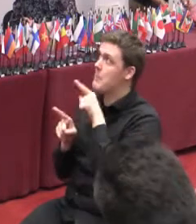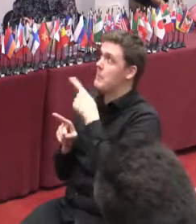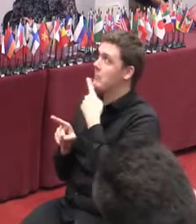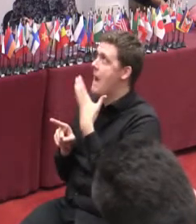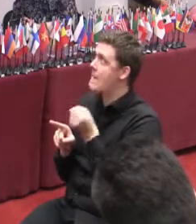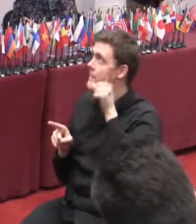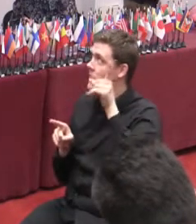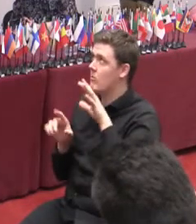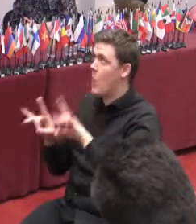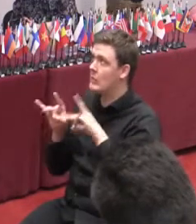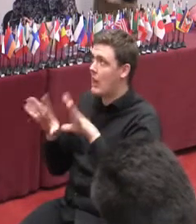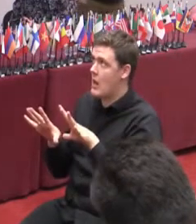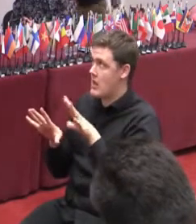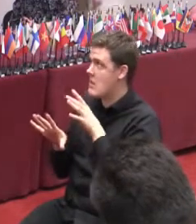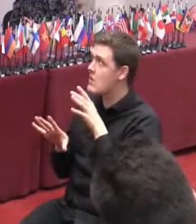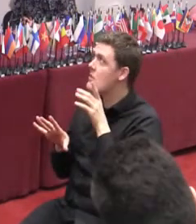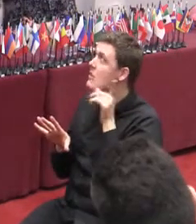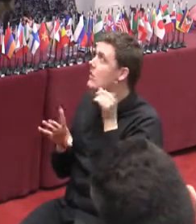This too many cans of worms opening.